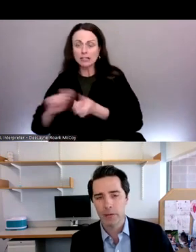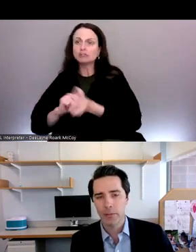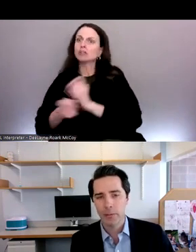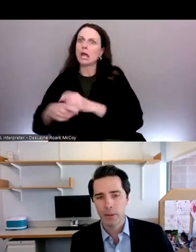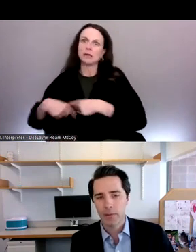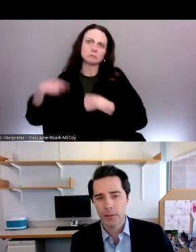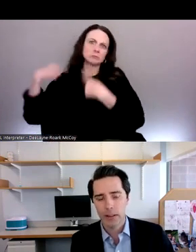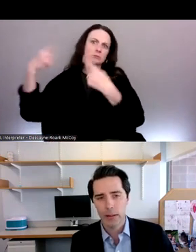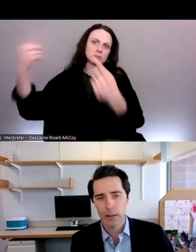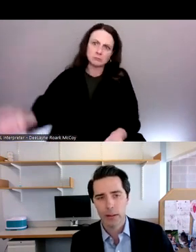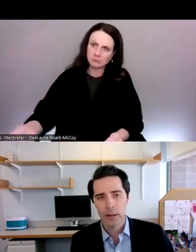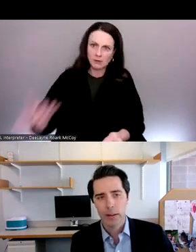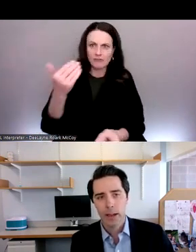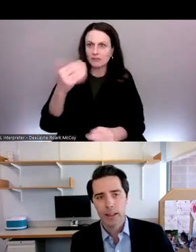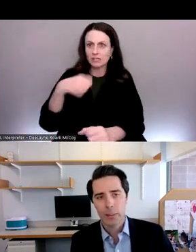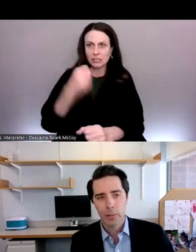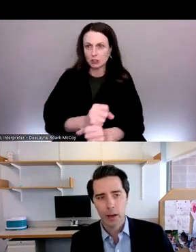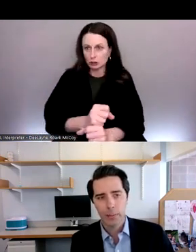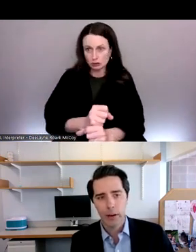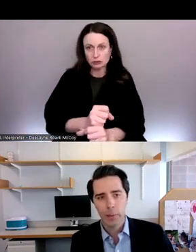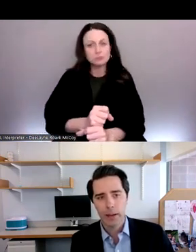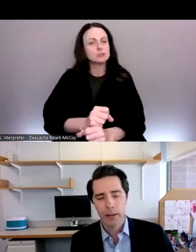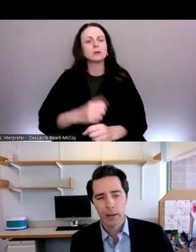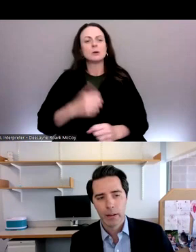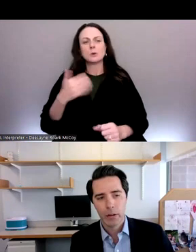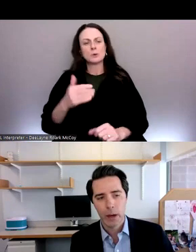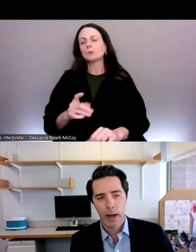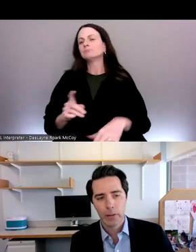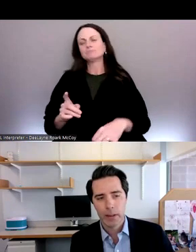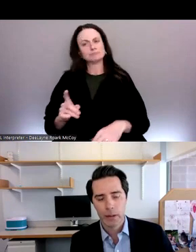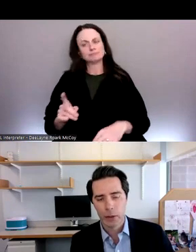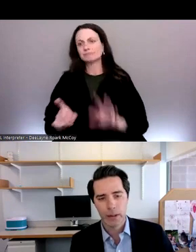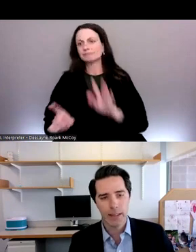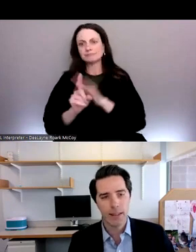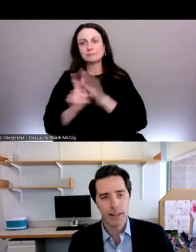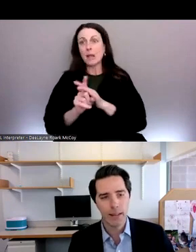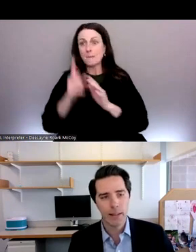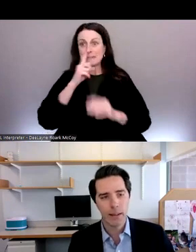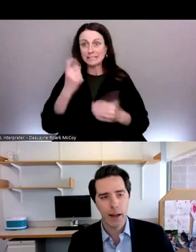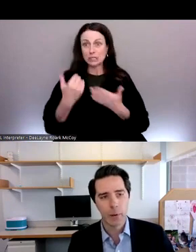past 15 years and it's been brought